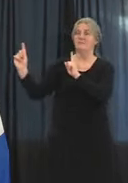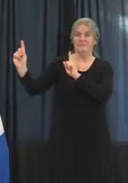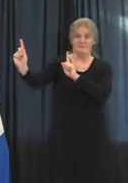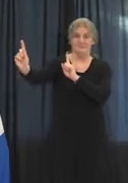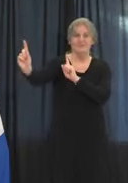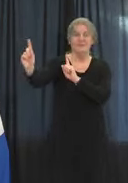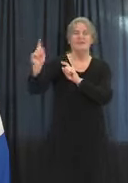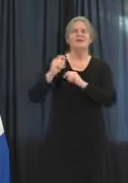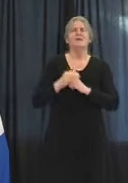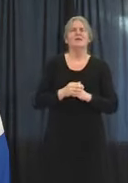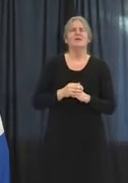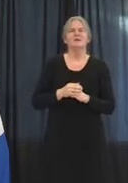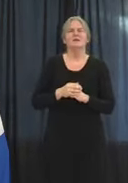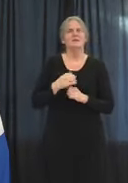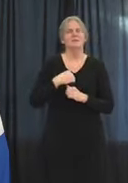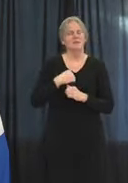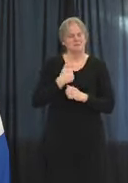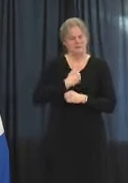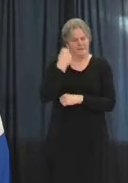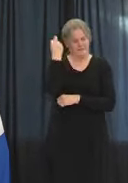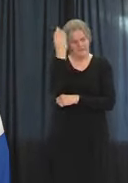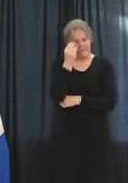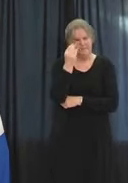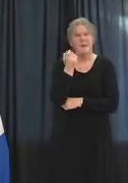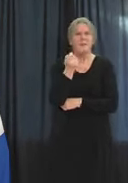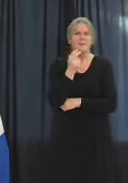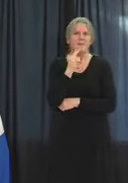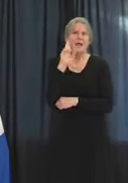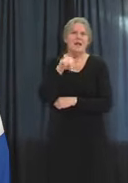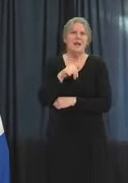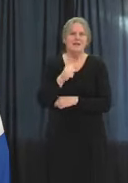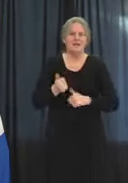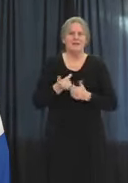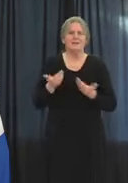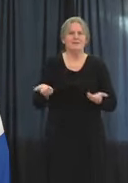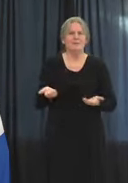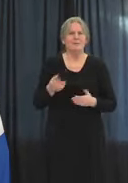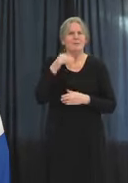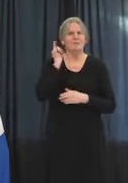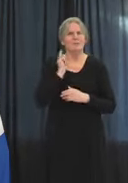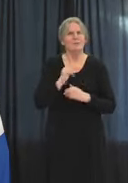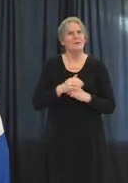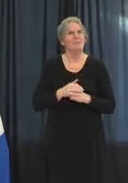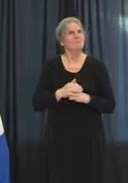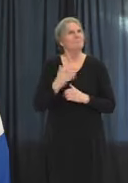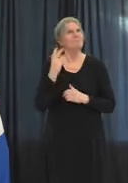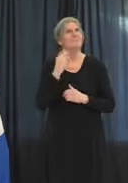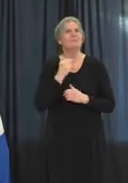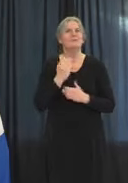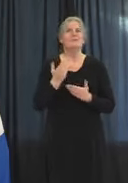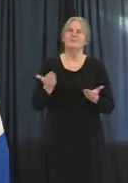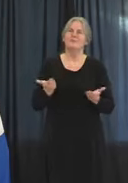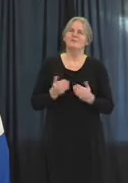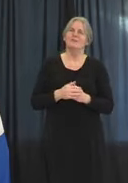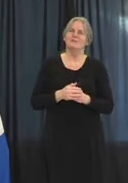distances. I am reflecting on how lucky we are to live where we do live, in this beautiful place that we do